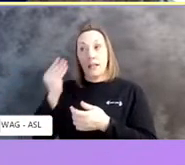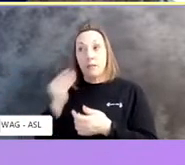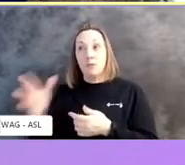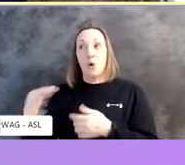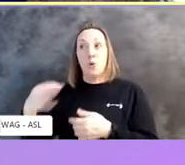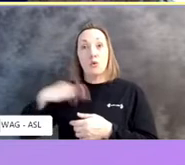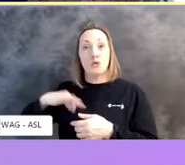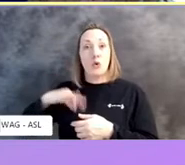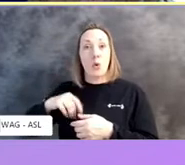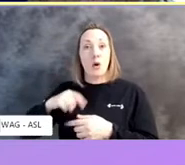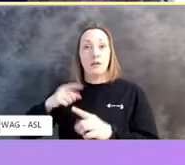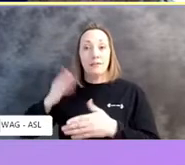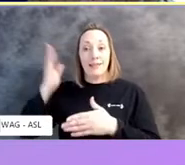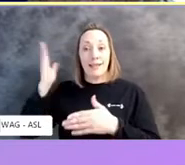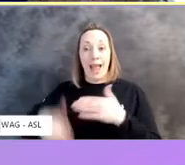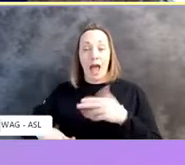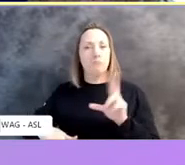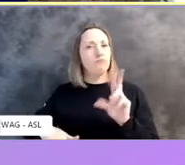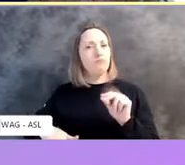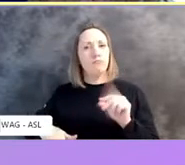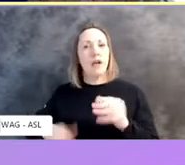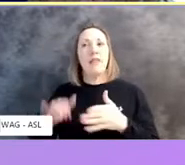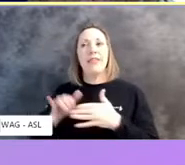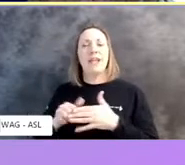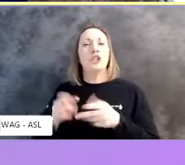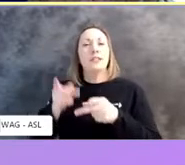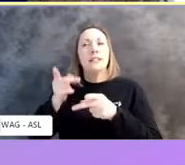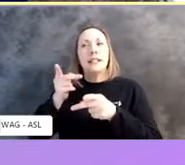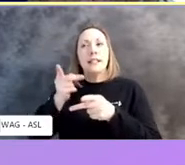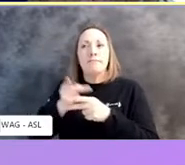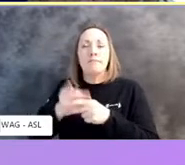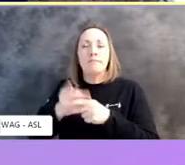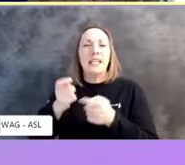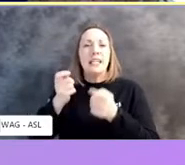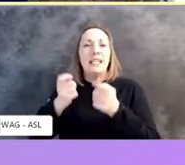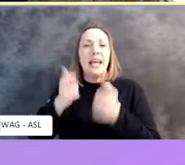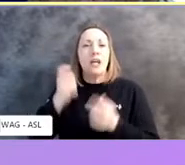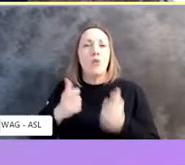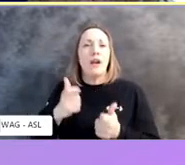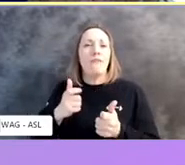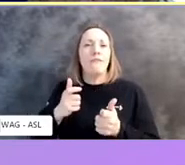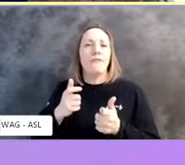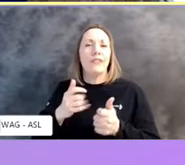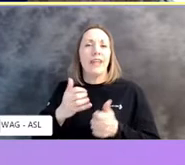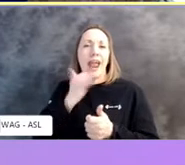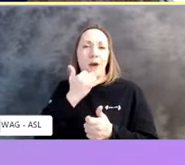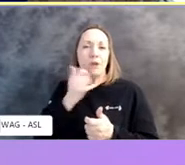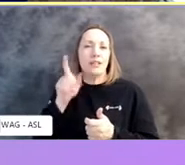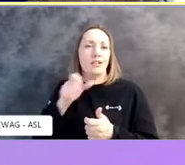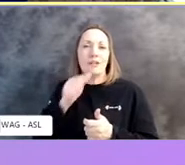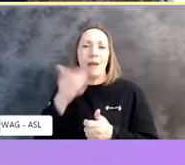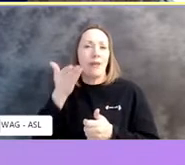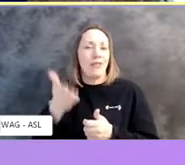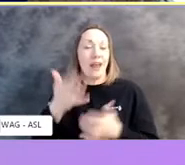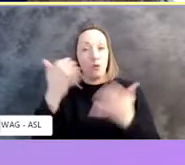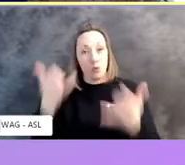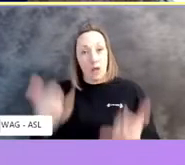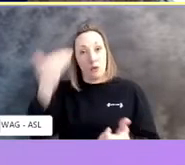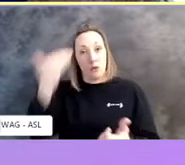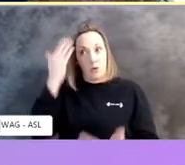the detriment of looking at accessibility here so we are all the time communicating back to them that the accessibility score is not the